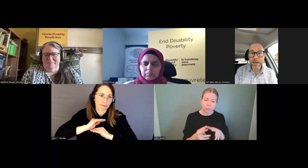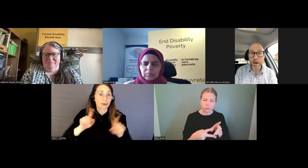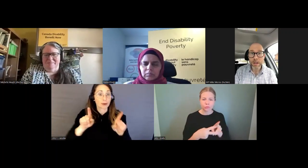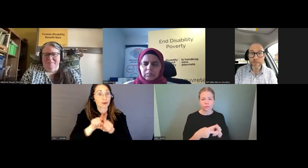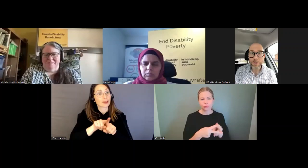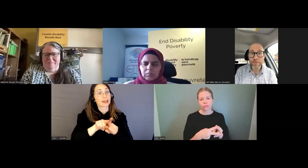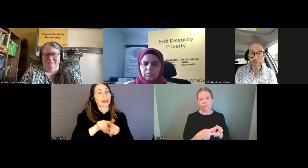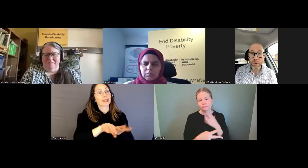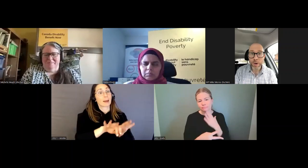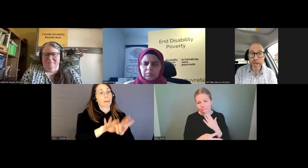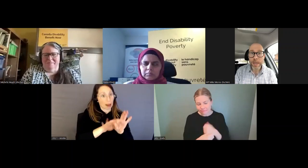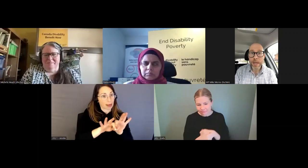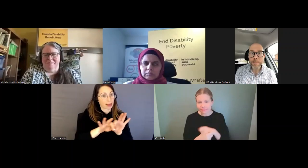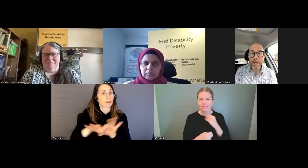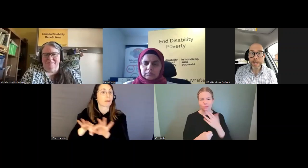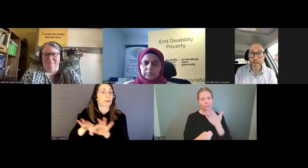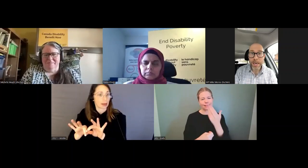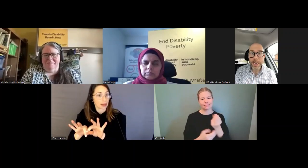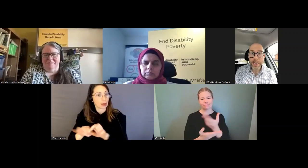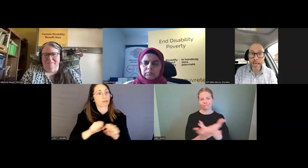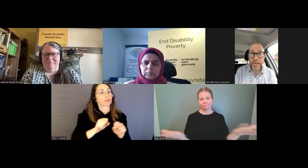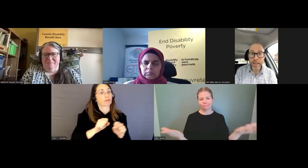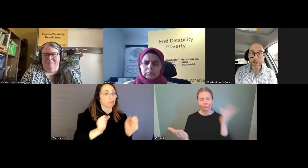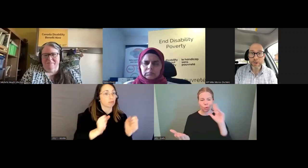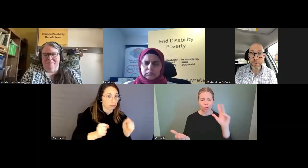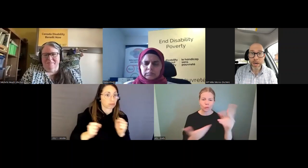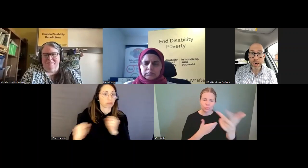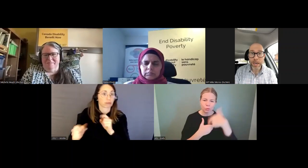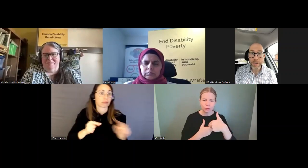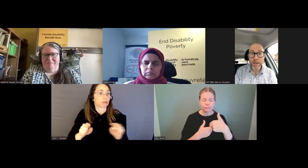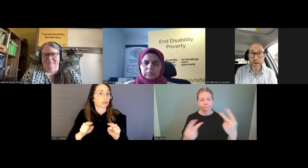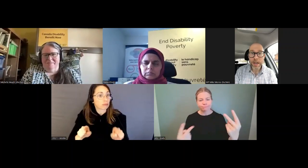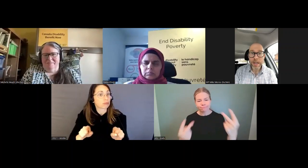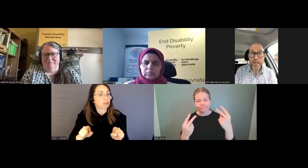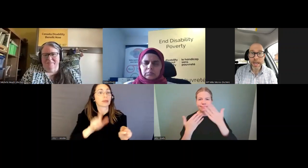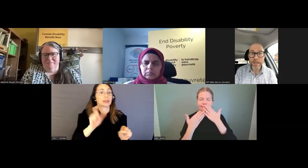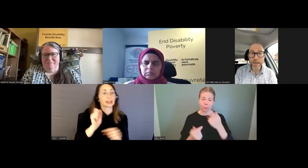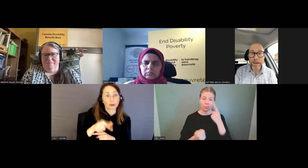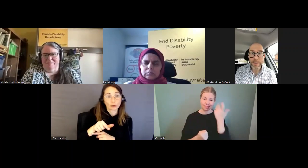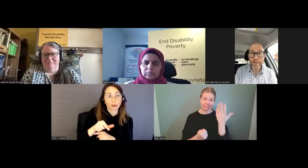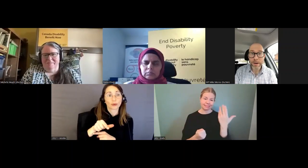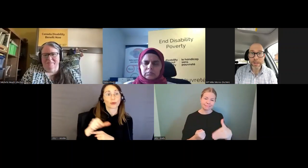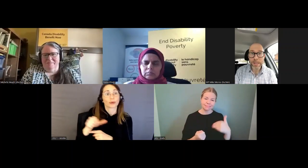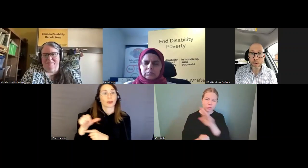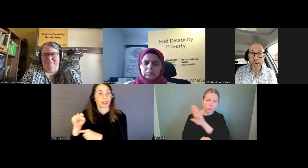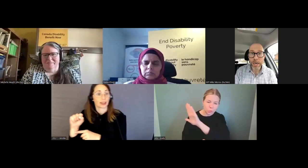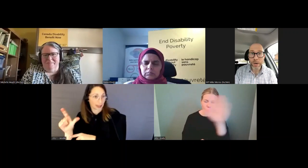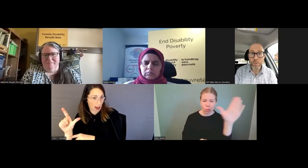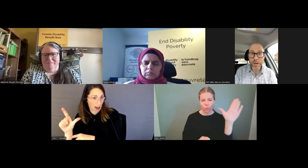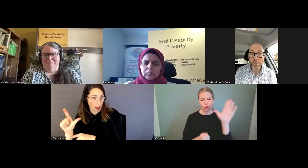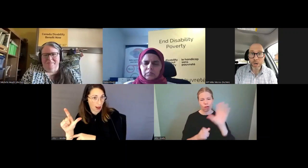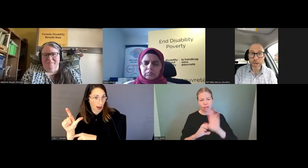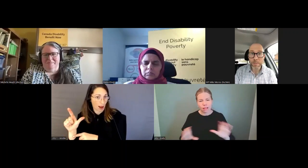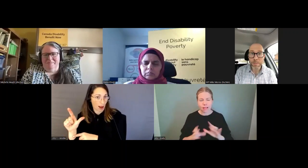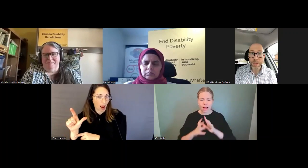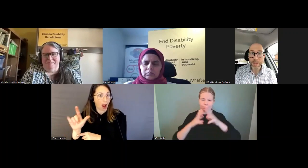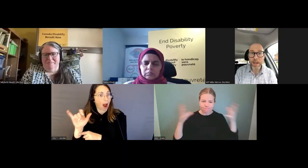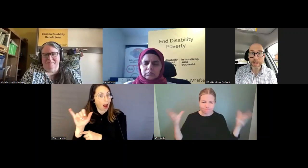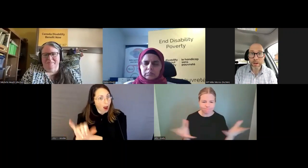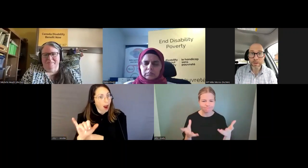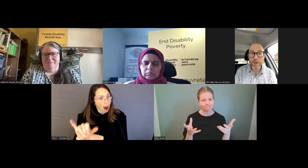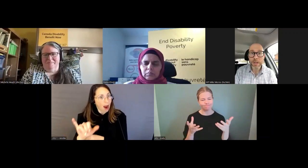OF YOU FOR JOINING BECAUSE IT IS IN THIS ORGANIZING THAT WE'RE GOING TO BE SUCCESSFUL.